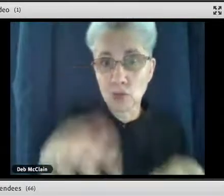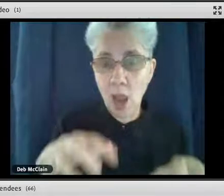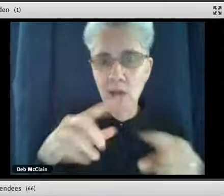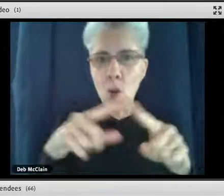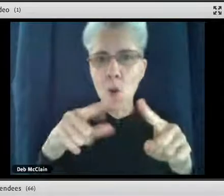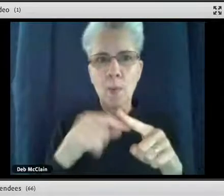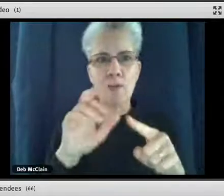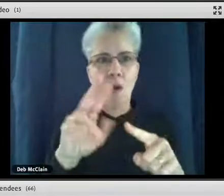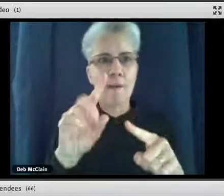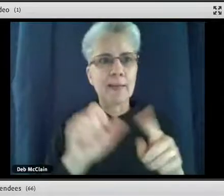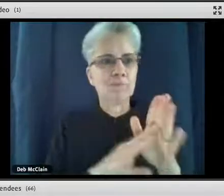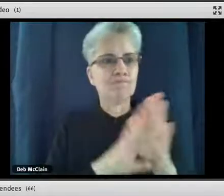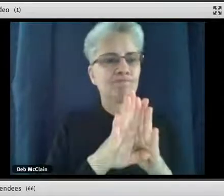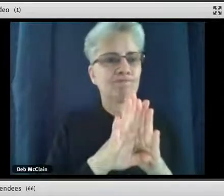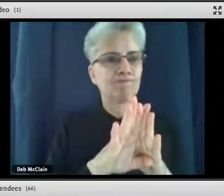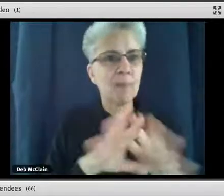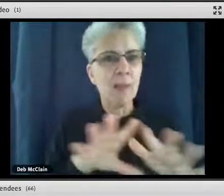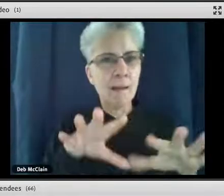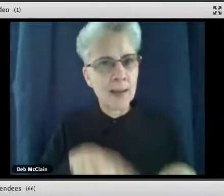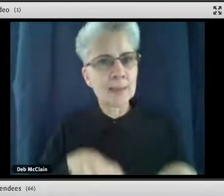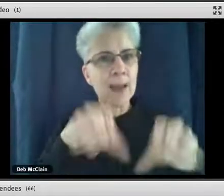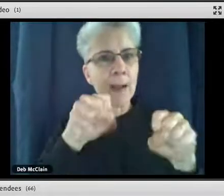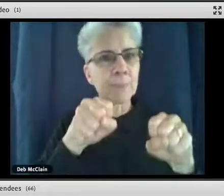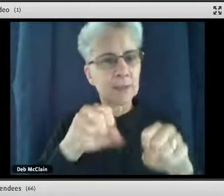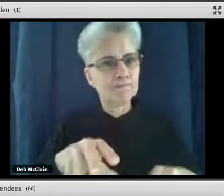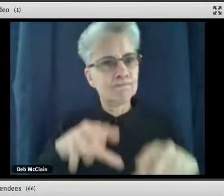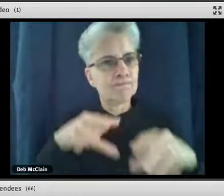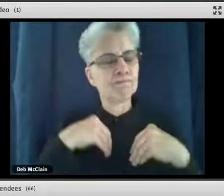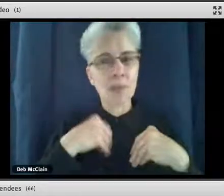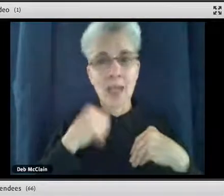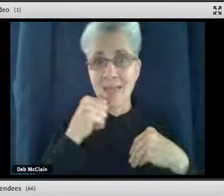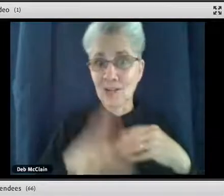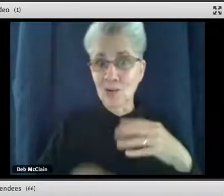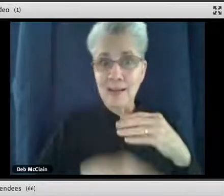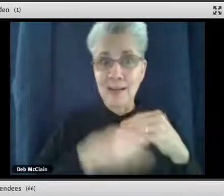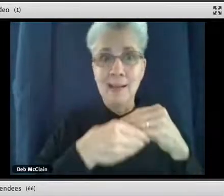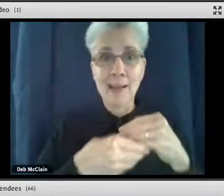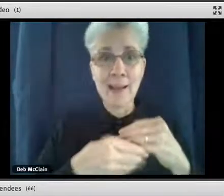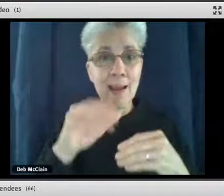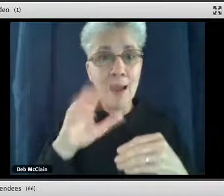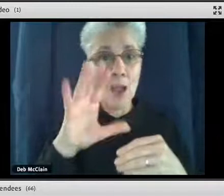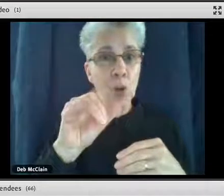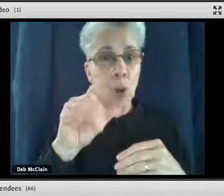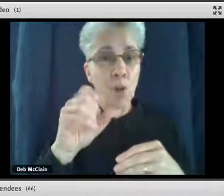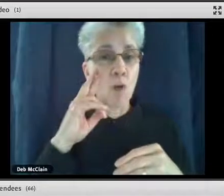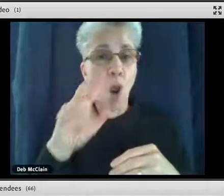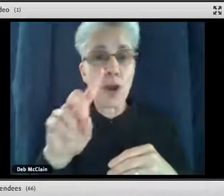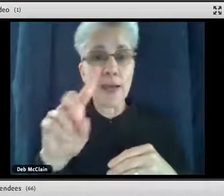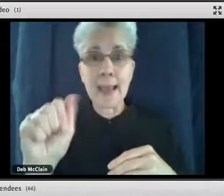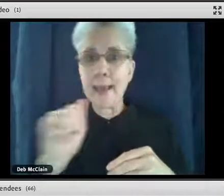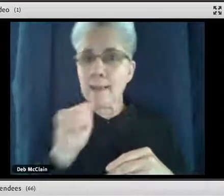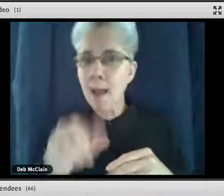It was a huge shock when RDA was first adopted. And it just -- I'm not going to add a code for RDA,